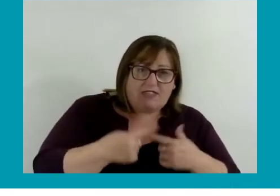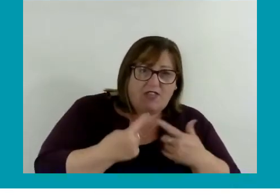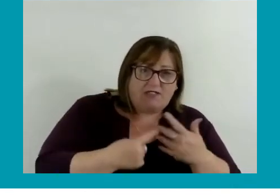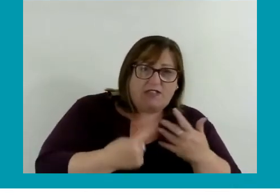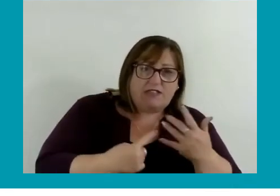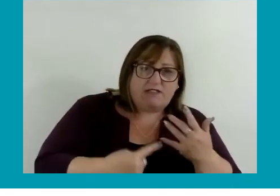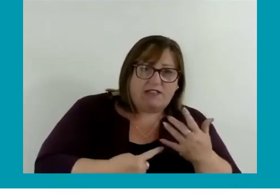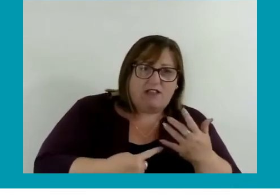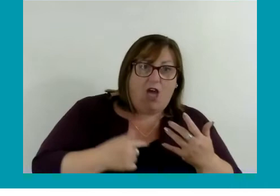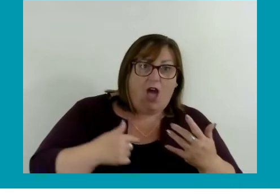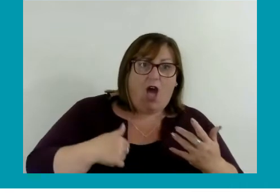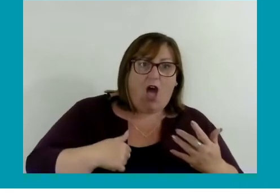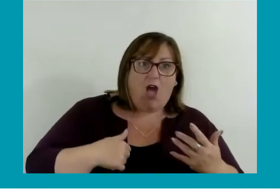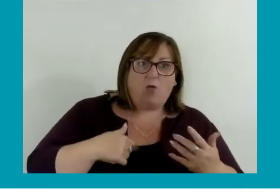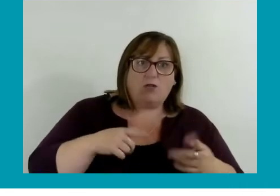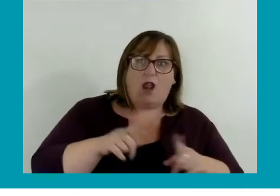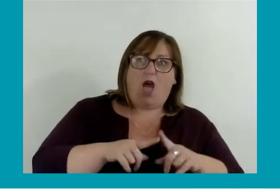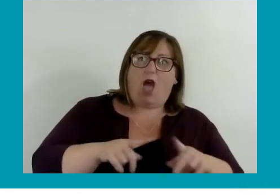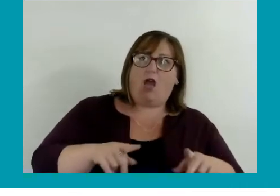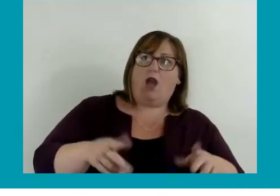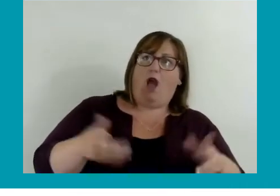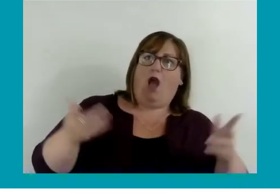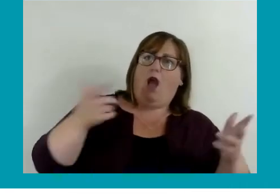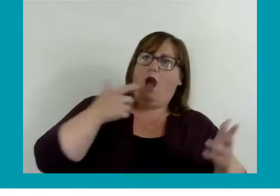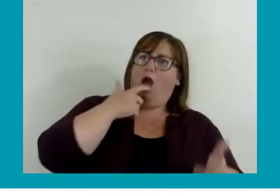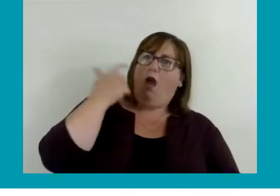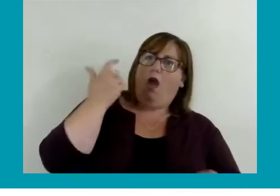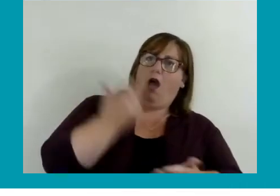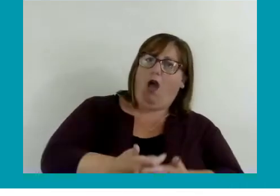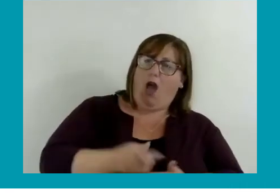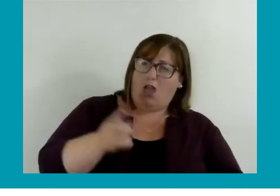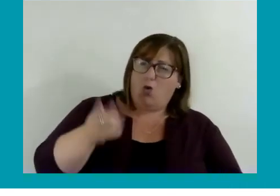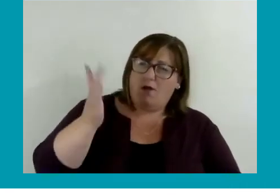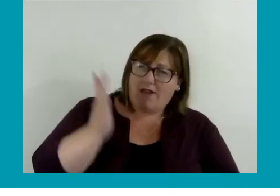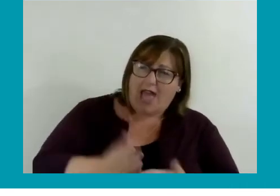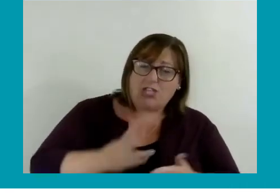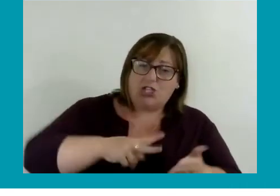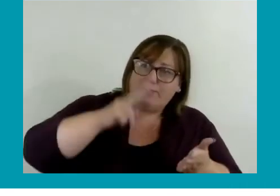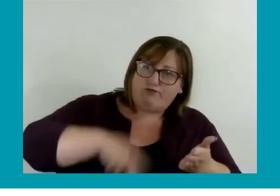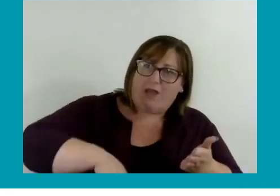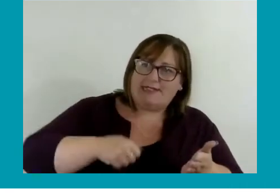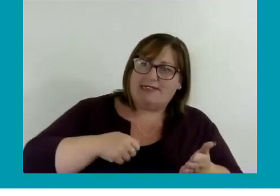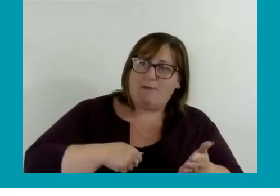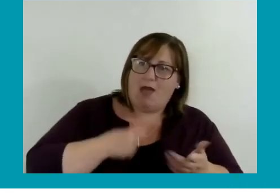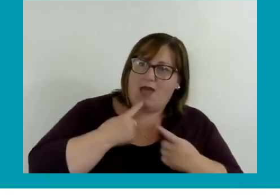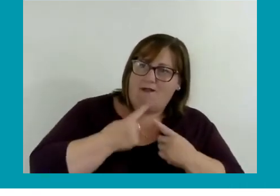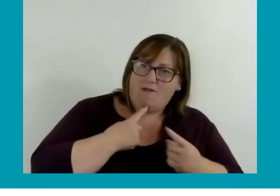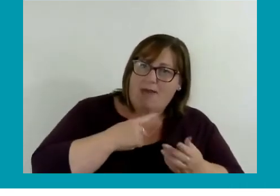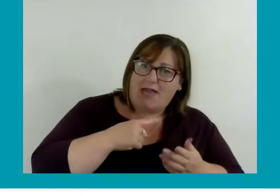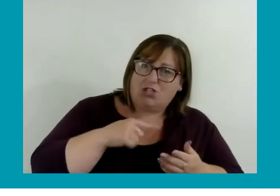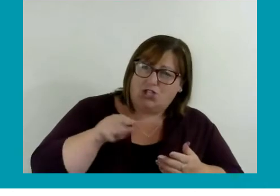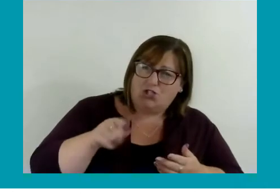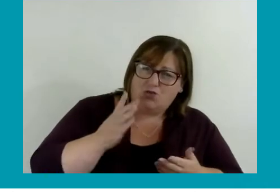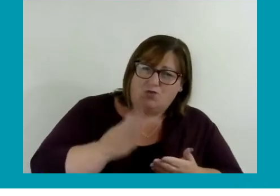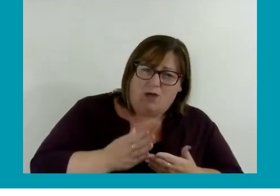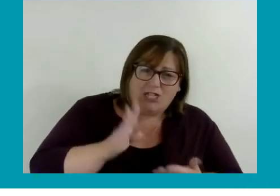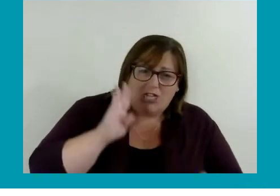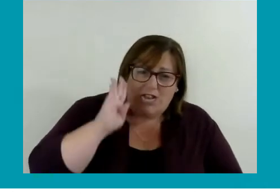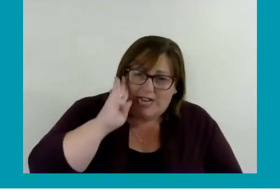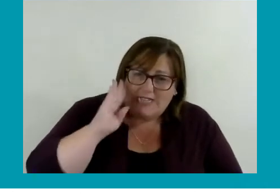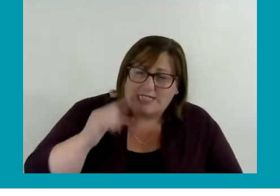they read the application they paid attention um i when i got the call a couple of days later